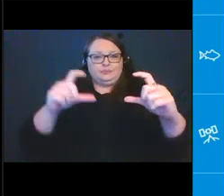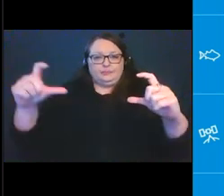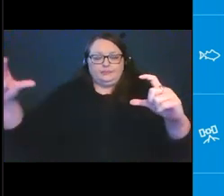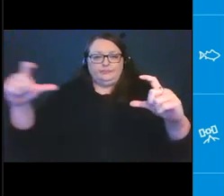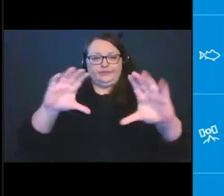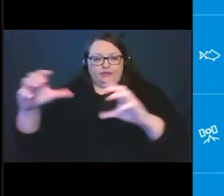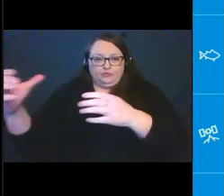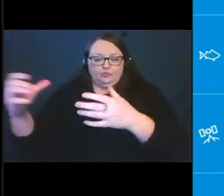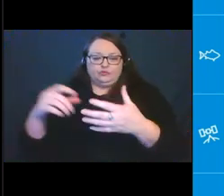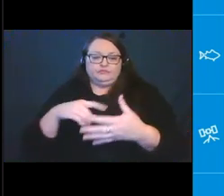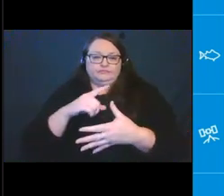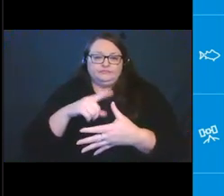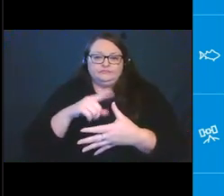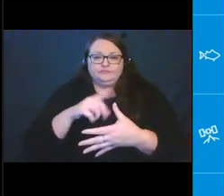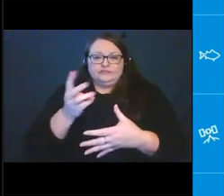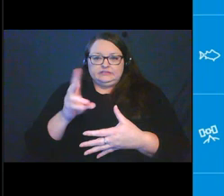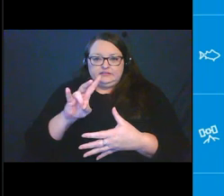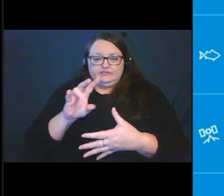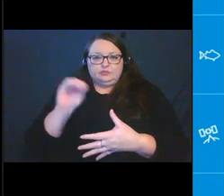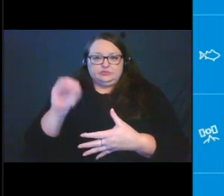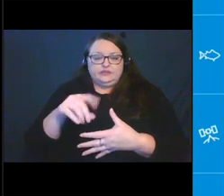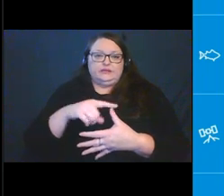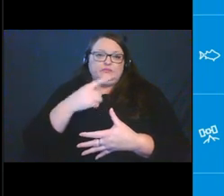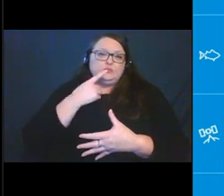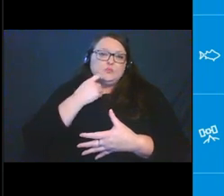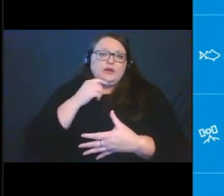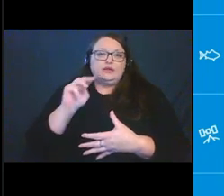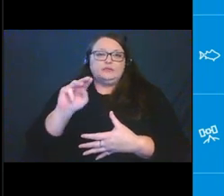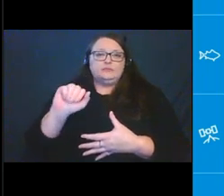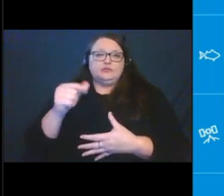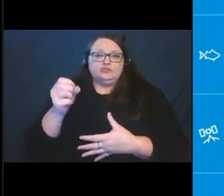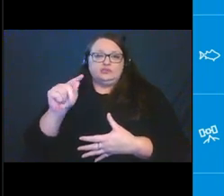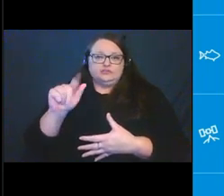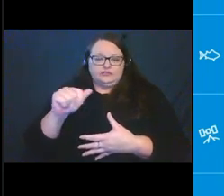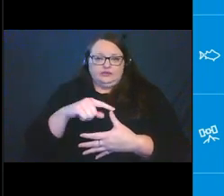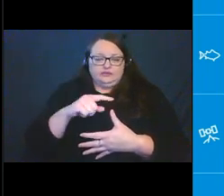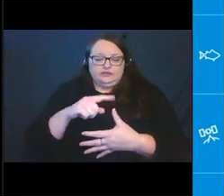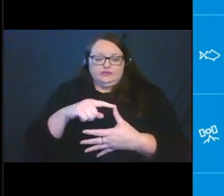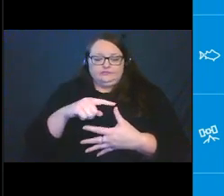or magenta levels. But, you can also see that 31% of the heat-related deaths occurred in the yellow